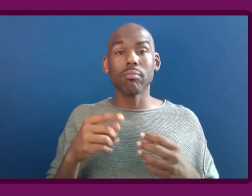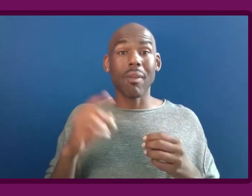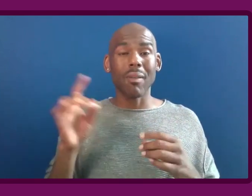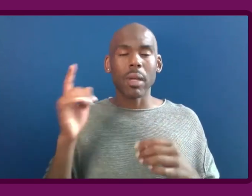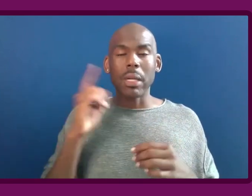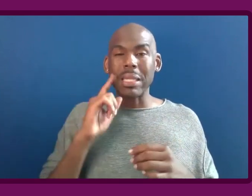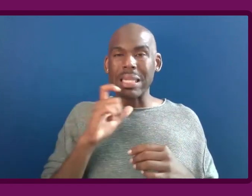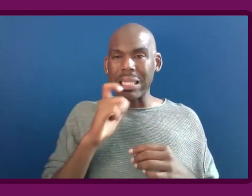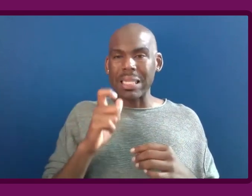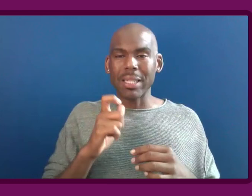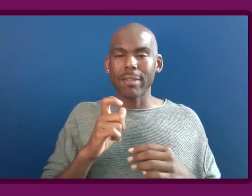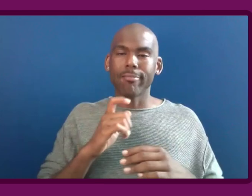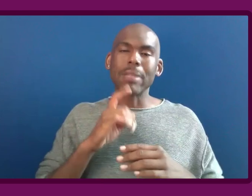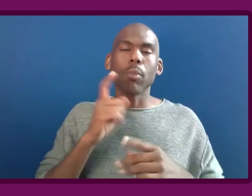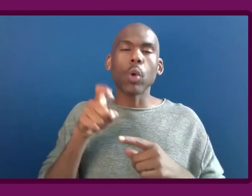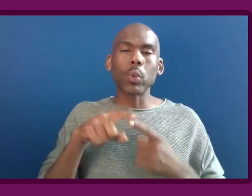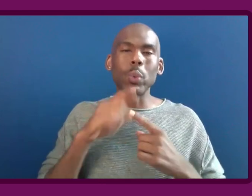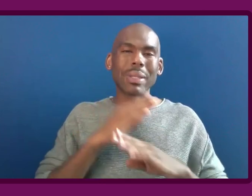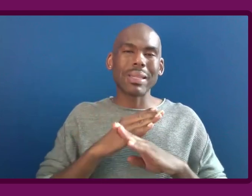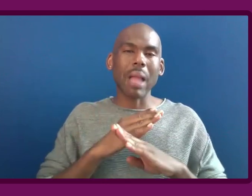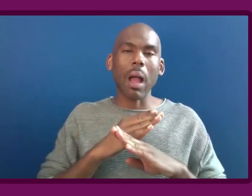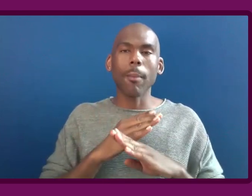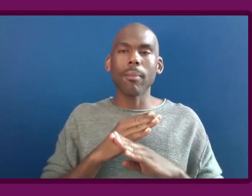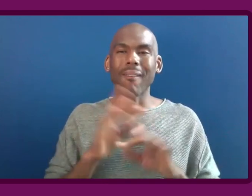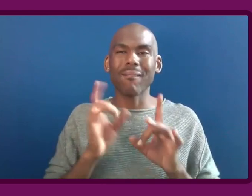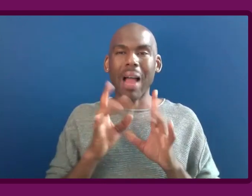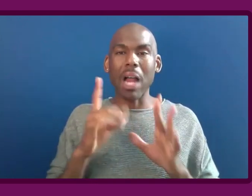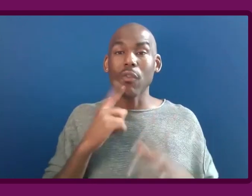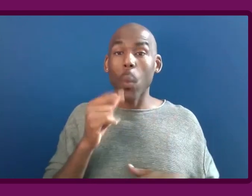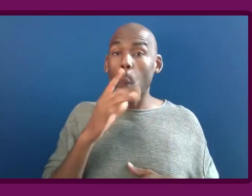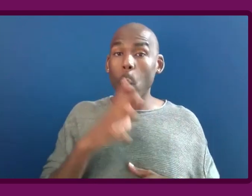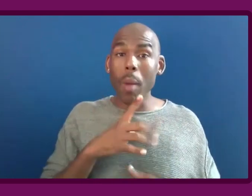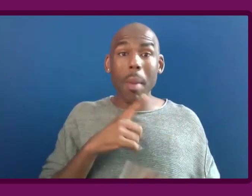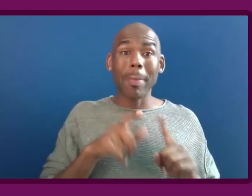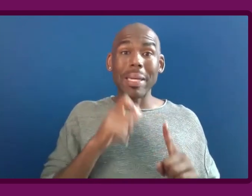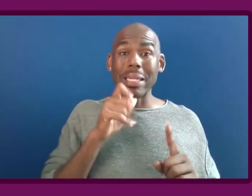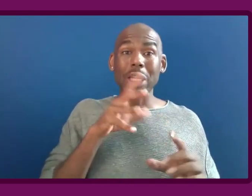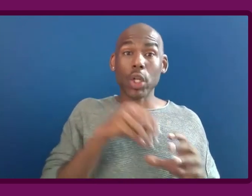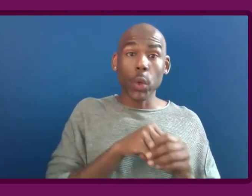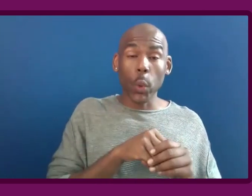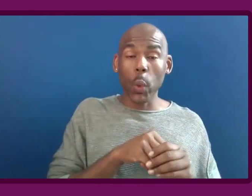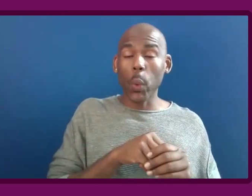that we're collaborating with human rights here in Mexico, or the United Nations.